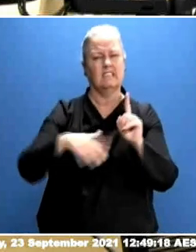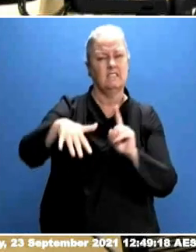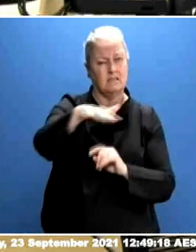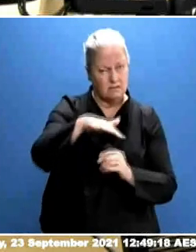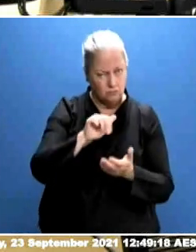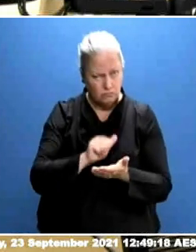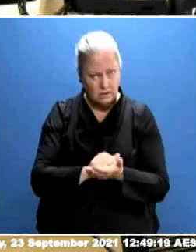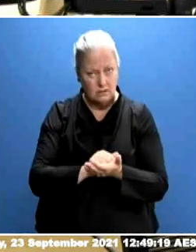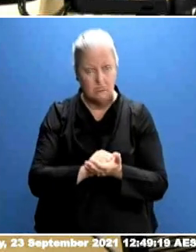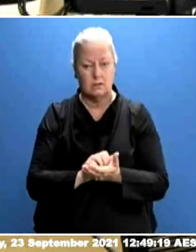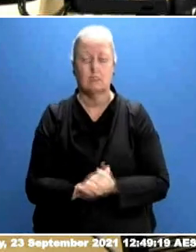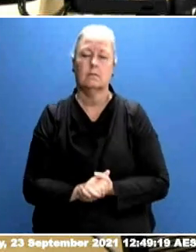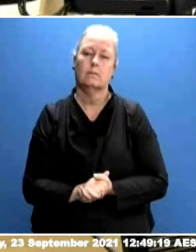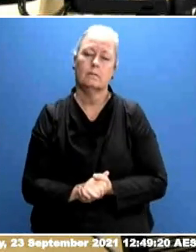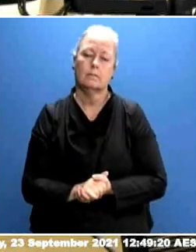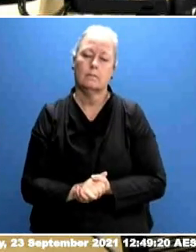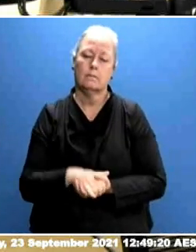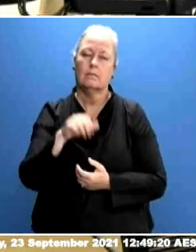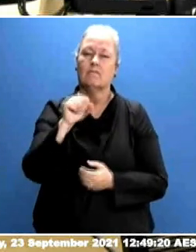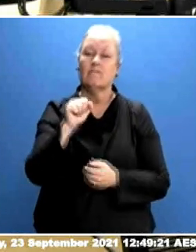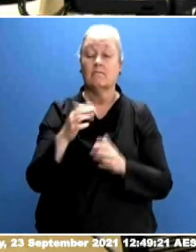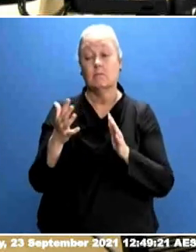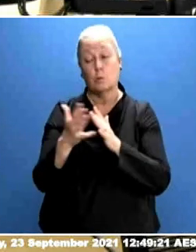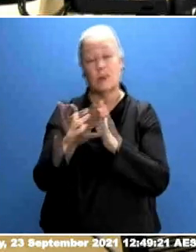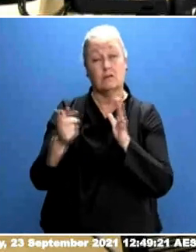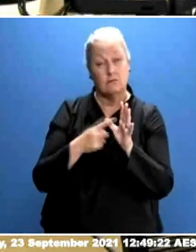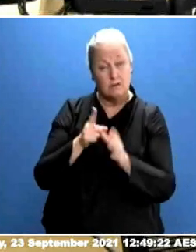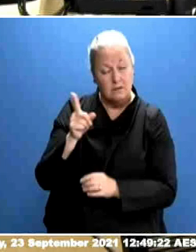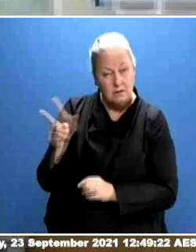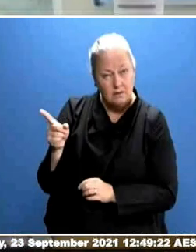It's a similar concern in Western Australia, particularly for example